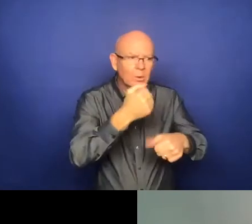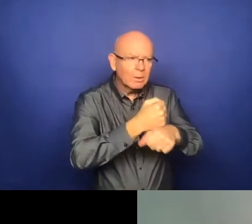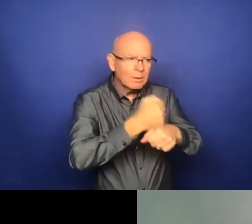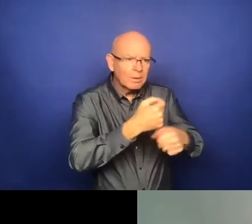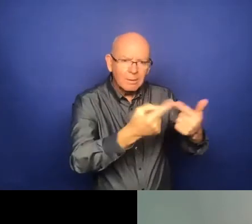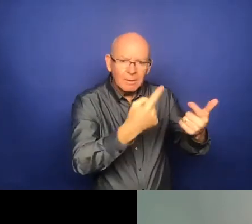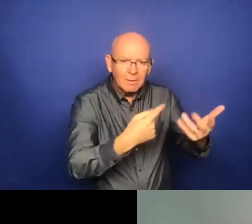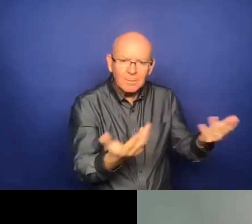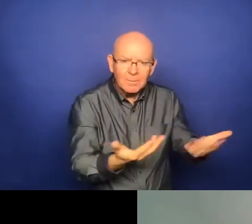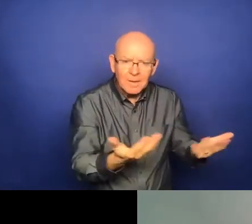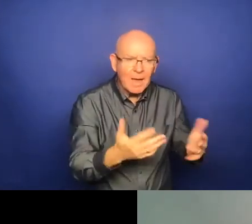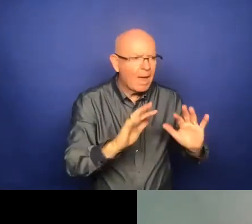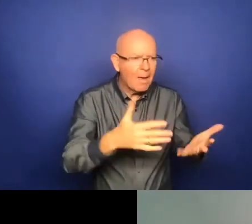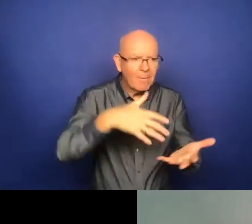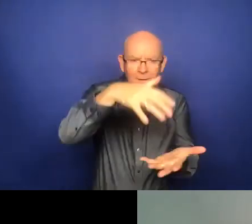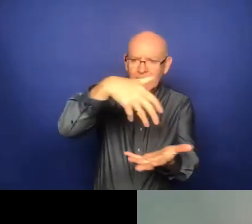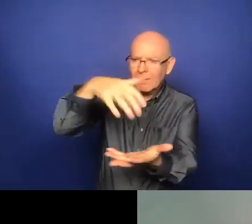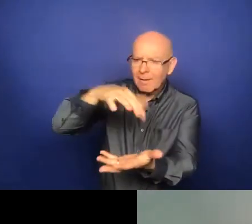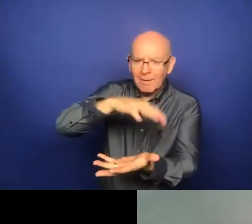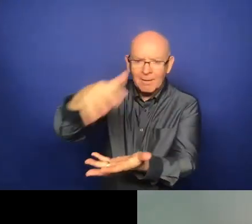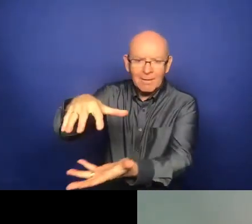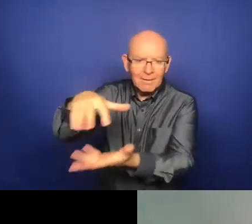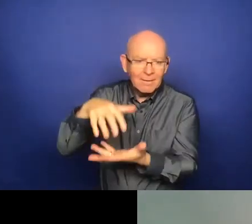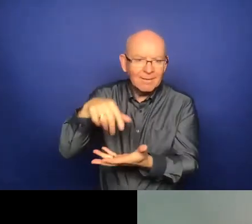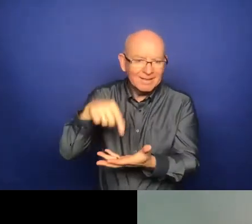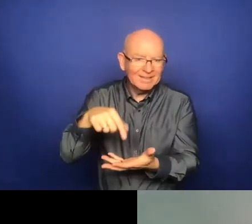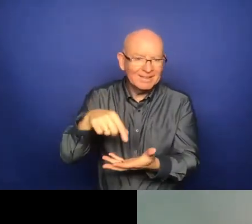good practices, how to collect data, but we are the one who knows